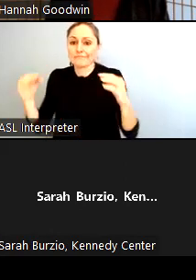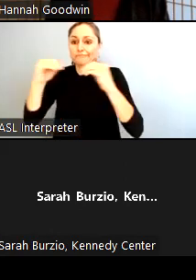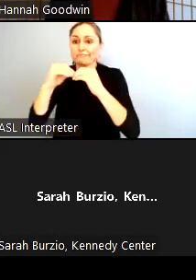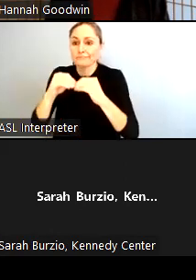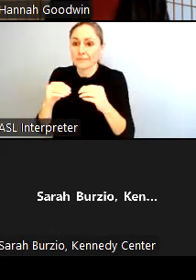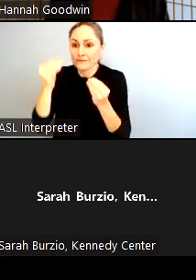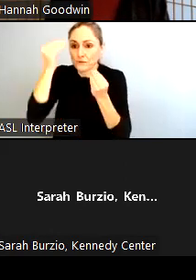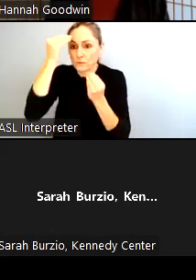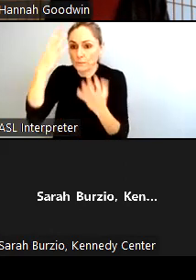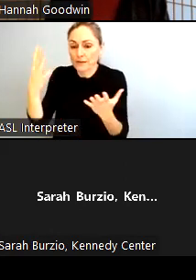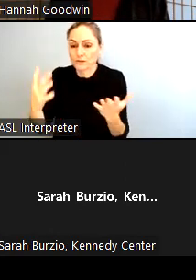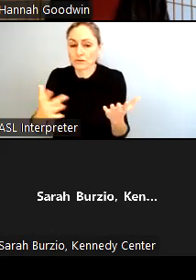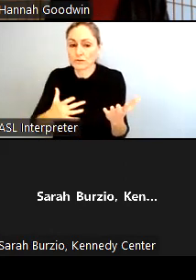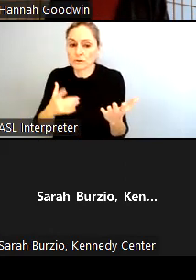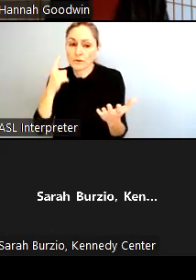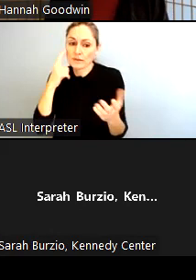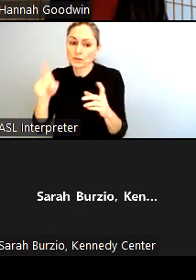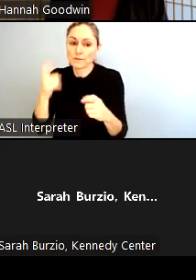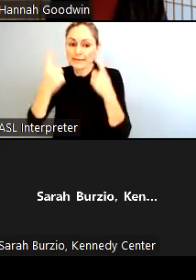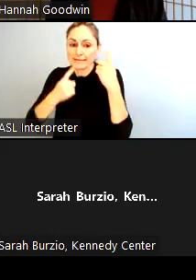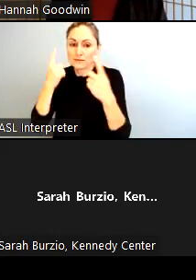that you think should be considered in the review,